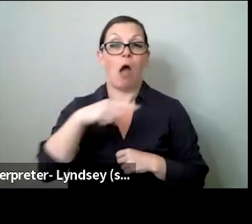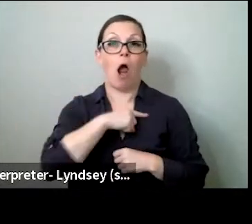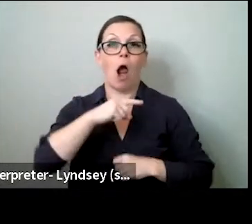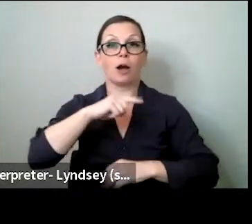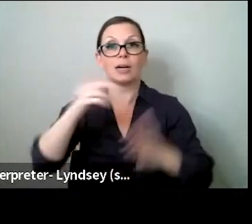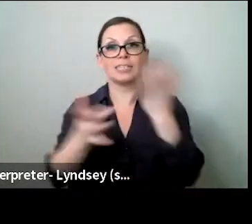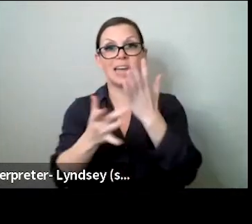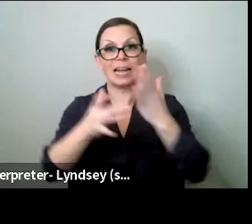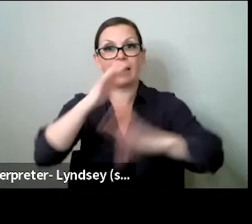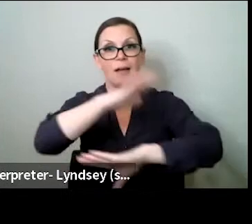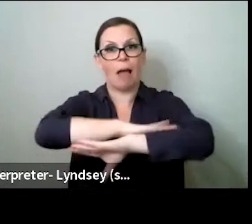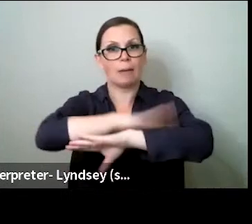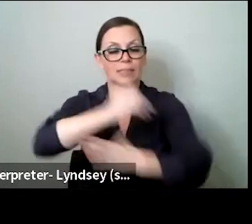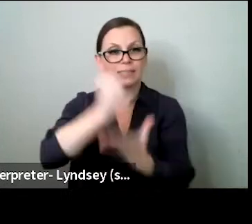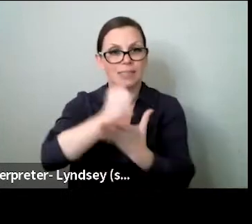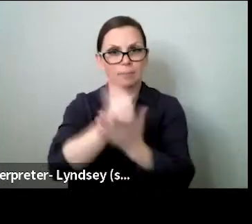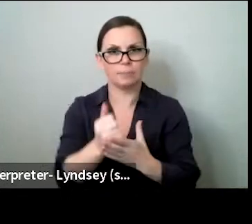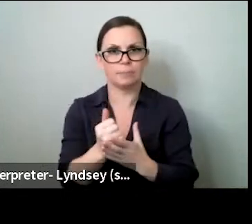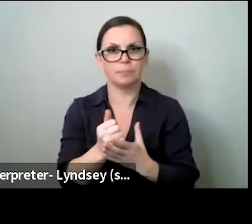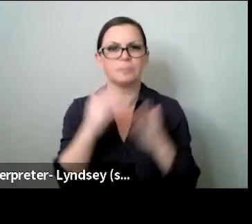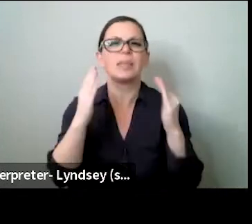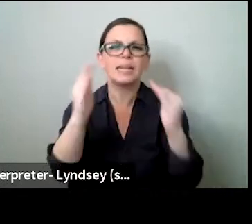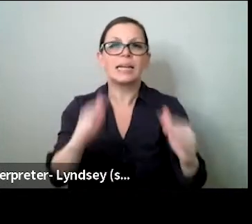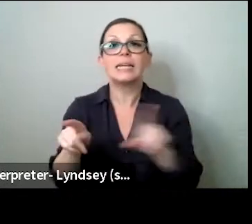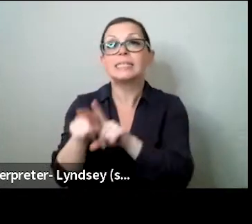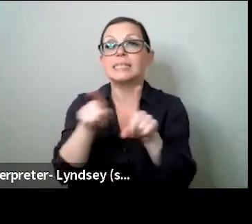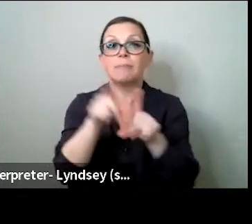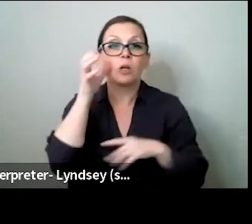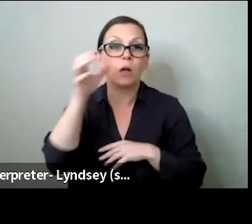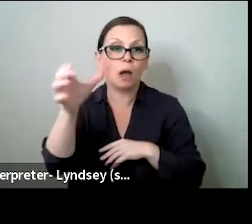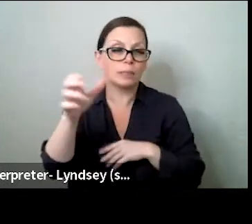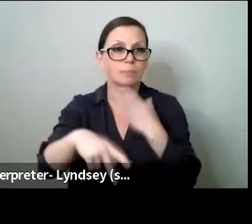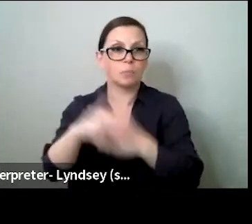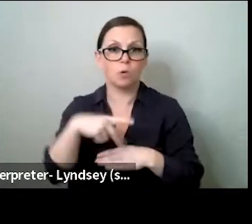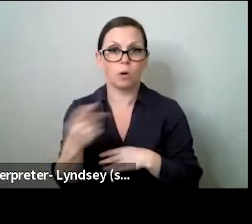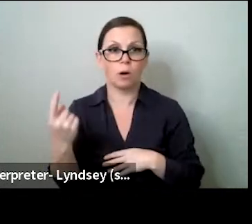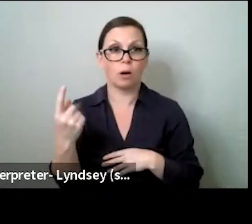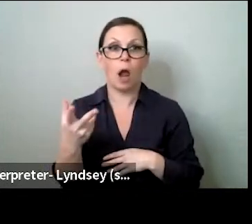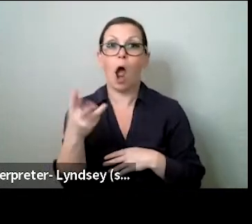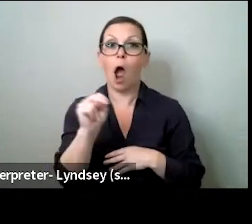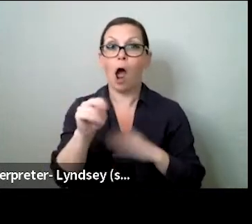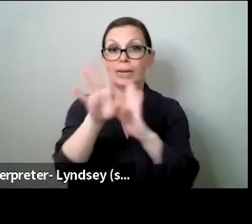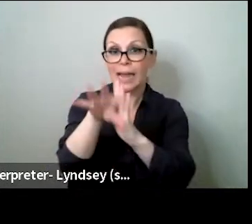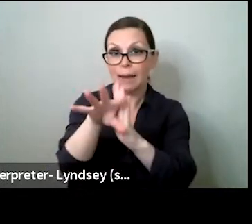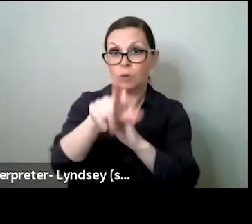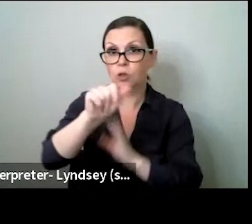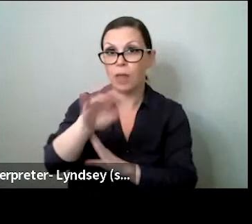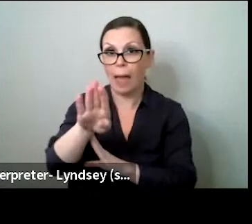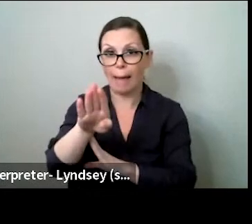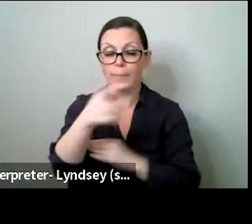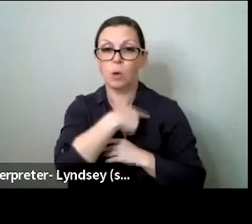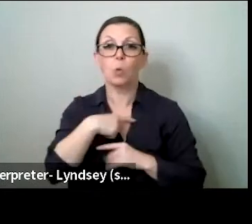Moving on to a similar program. On the next side is our on-camera lab, where we also